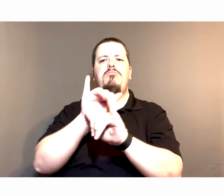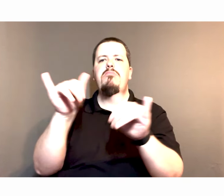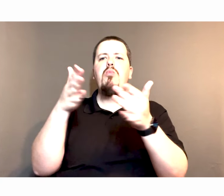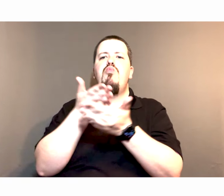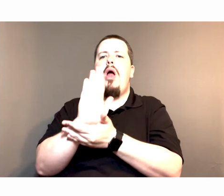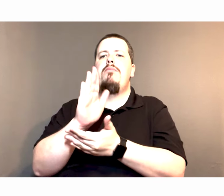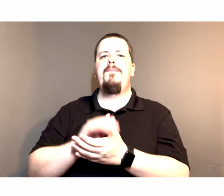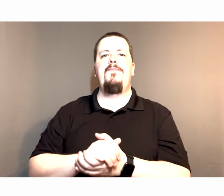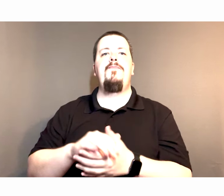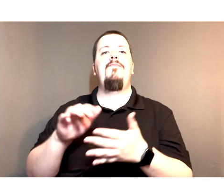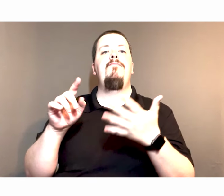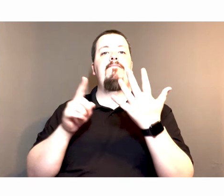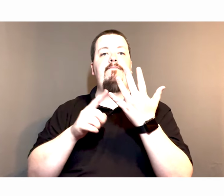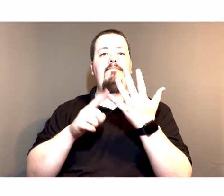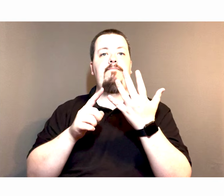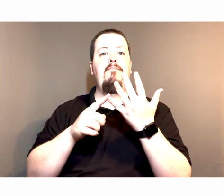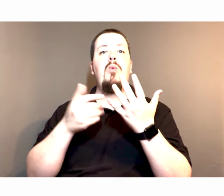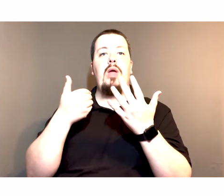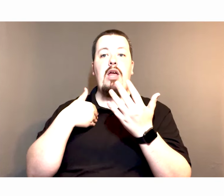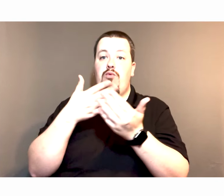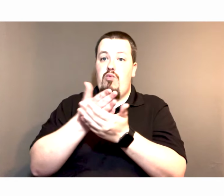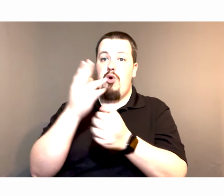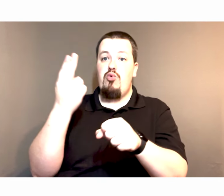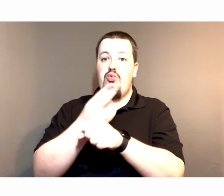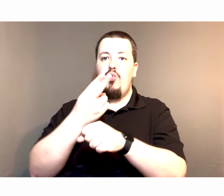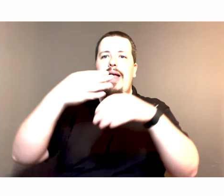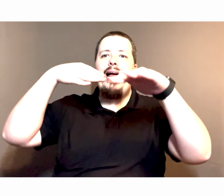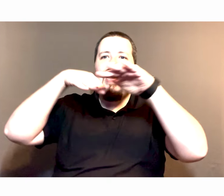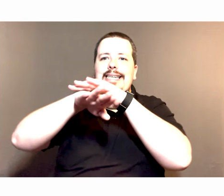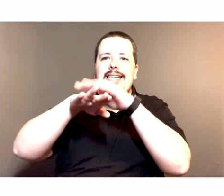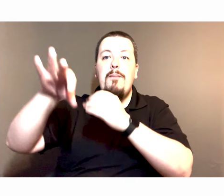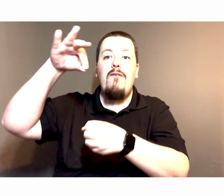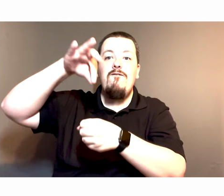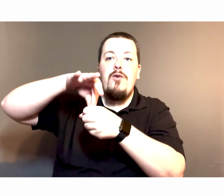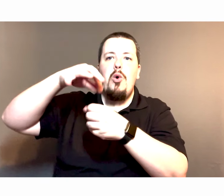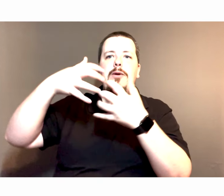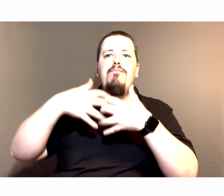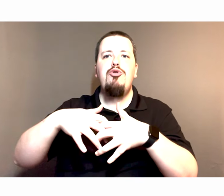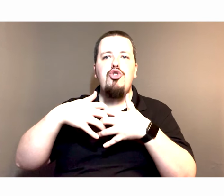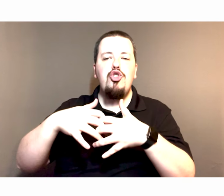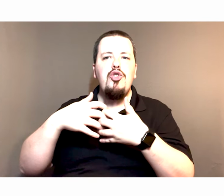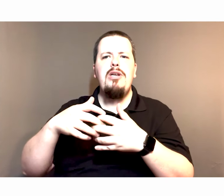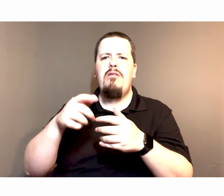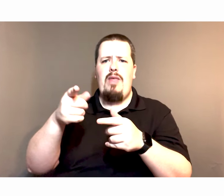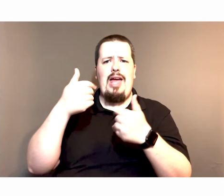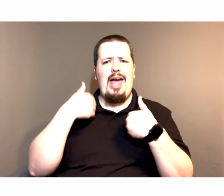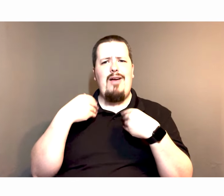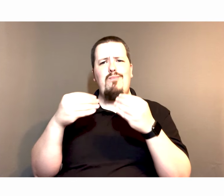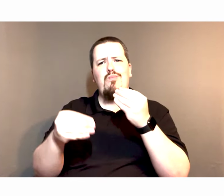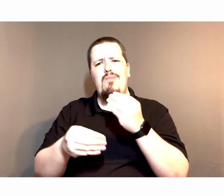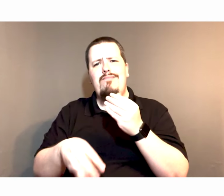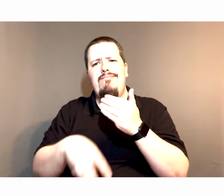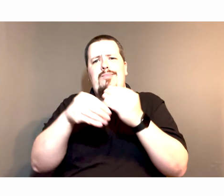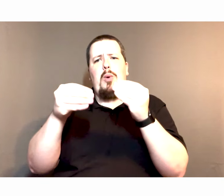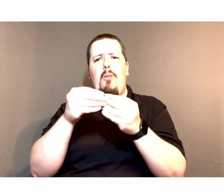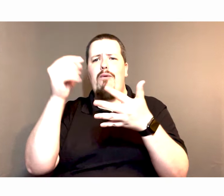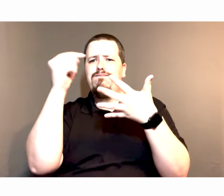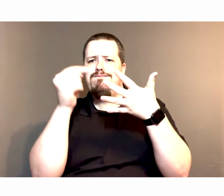Finally, you have the right to use an accessible voting machine. Accessible voting machines have a number of different features that can help all people